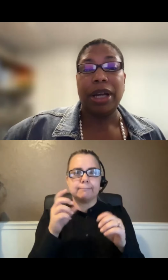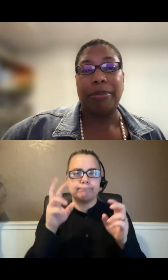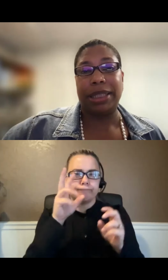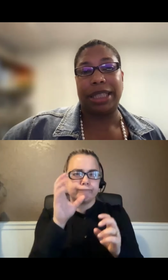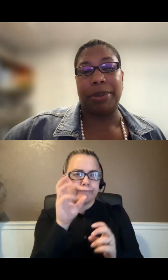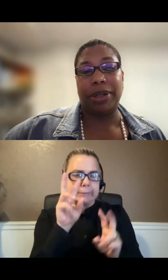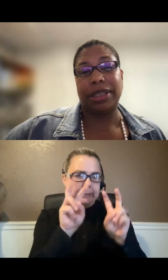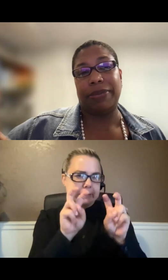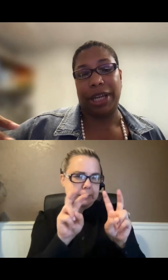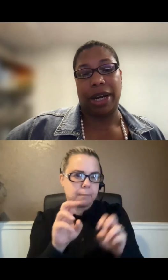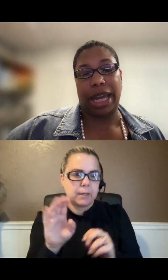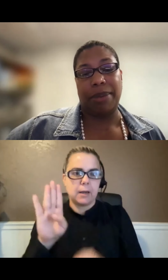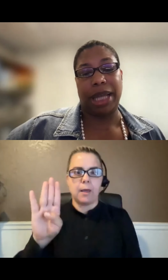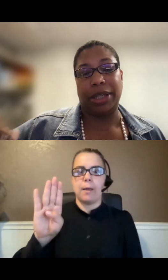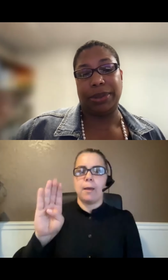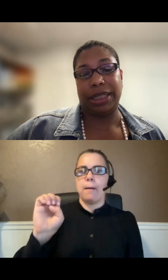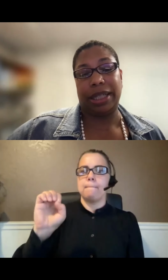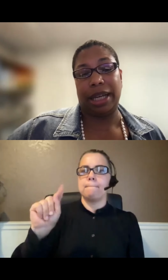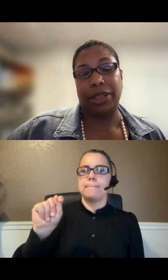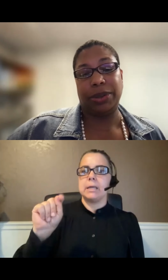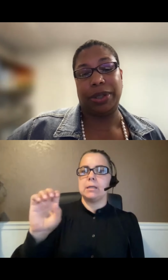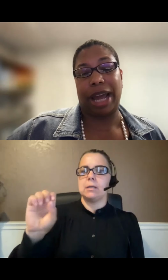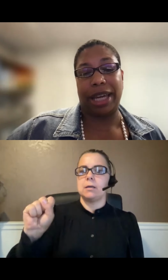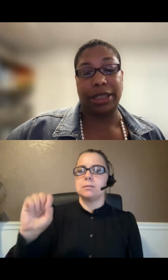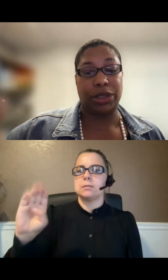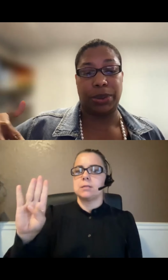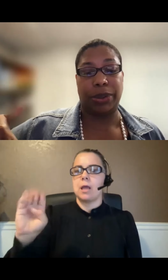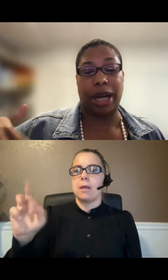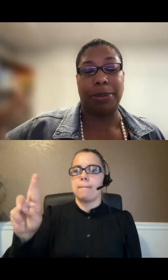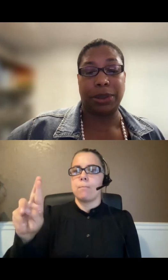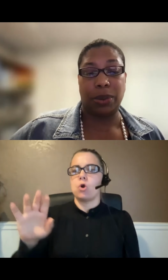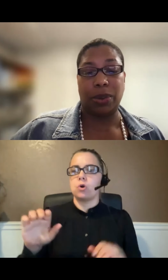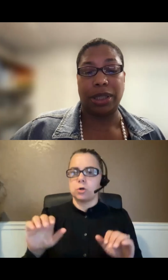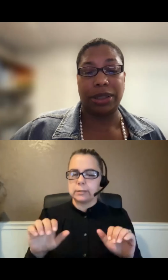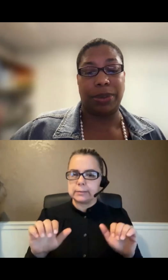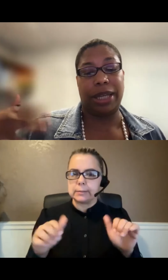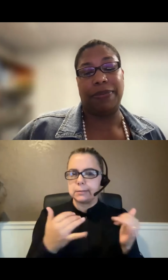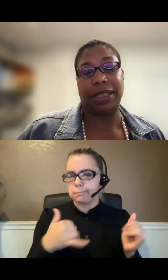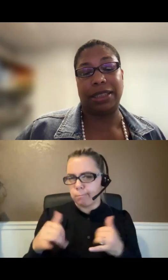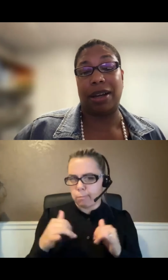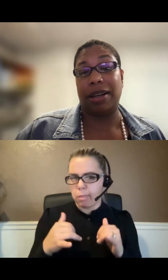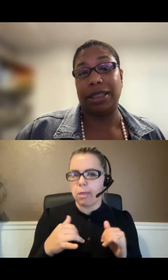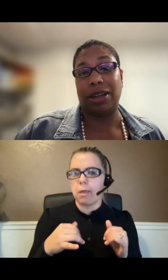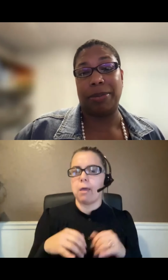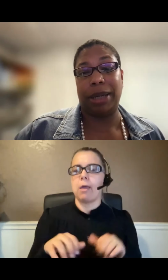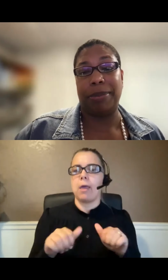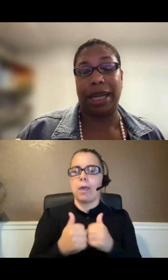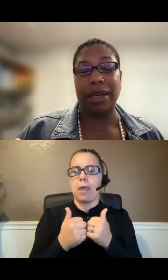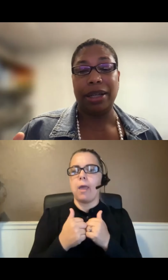Beat saber is a VR game that a user navigates through an obstacle course the emphasis on the song being played.